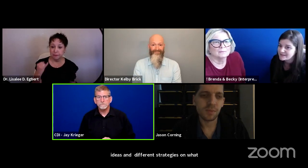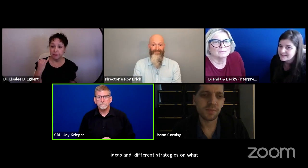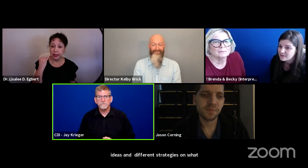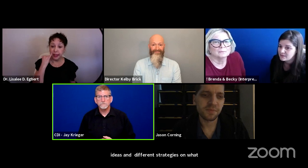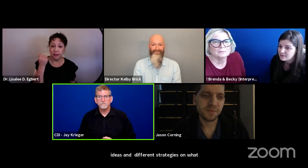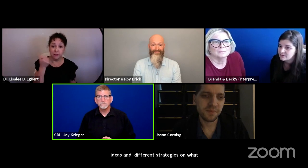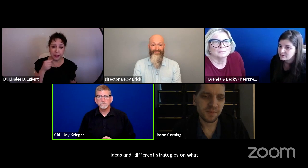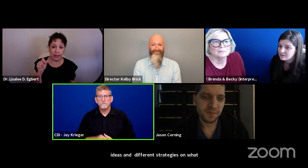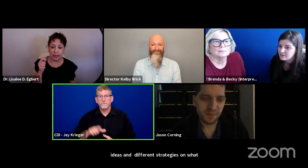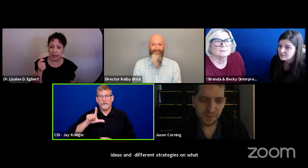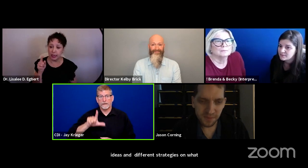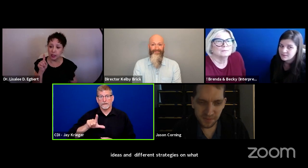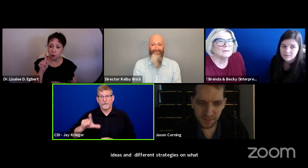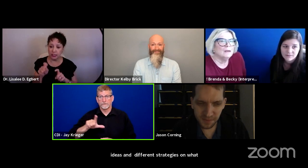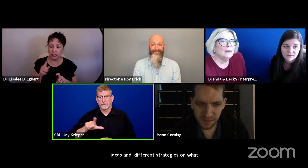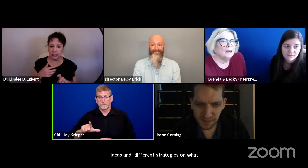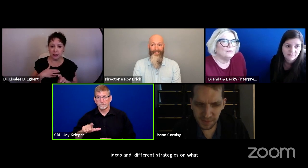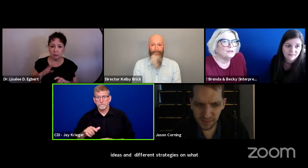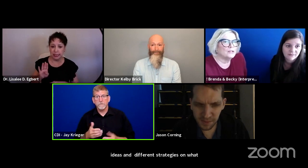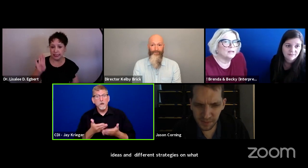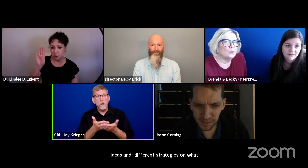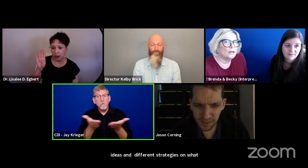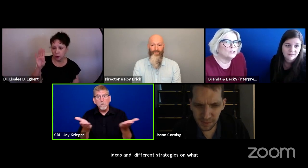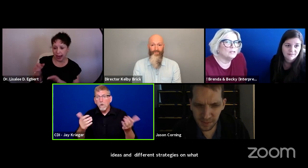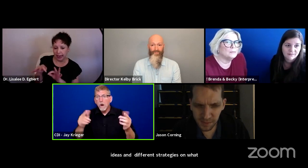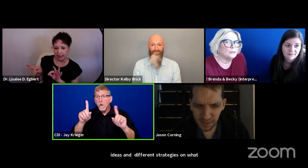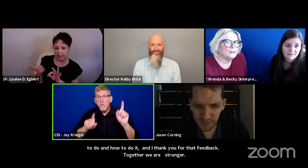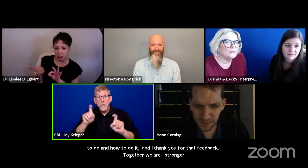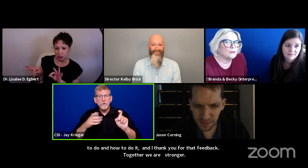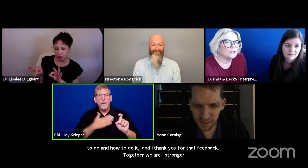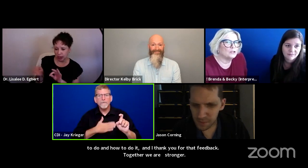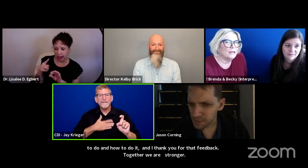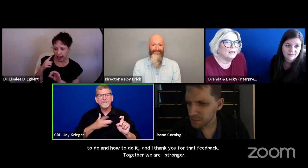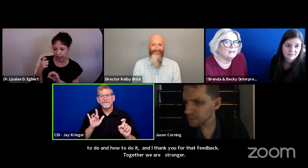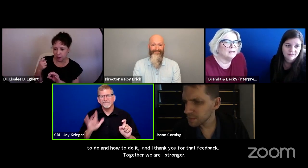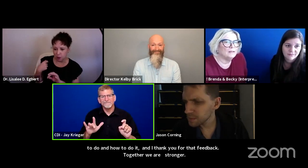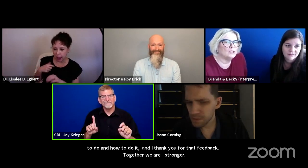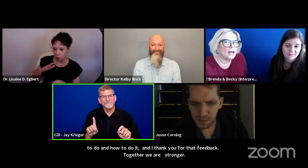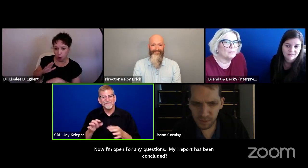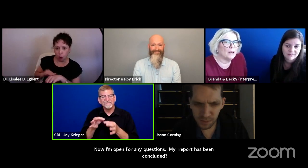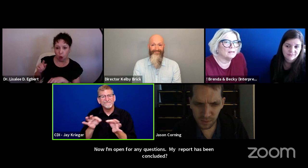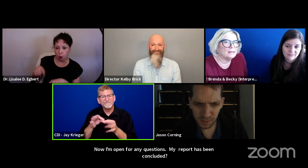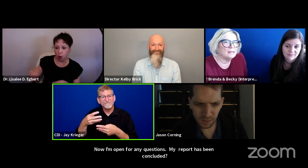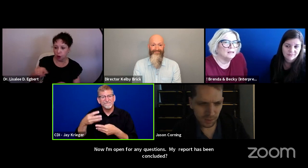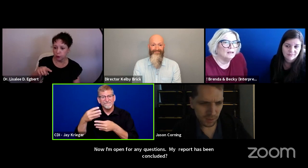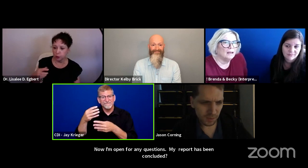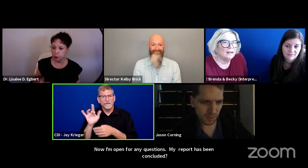If there's any questions, please raise your hand in the chat box, and